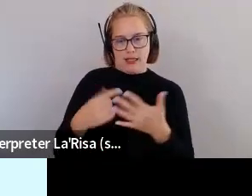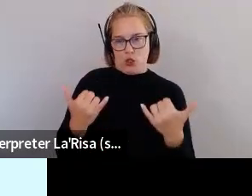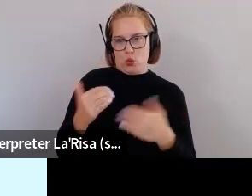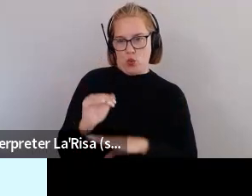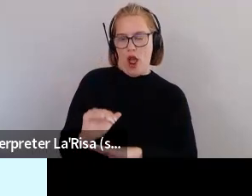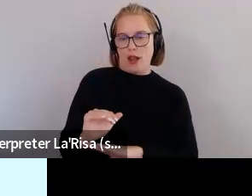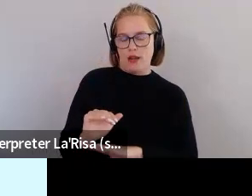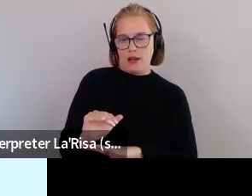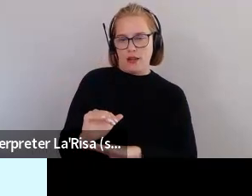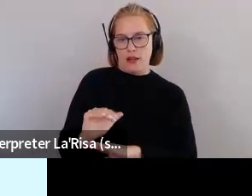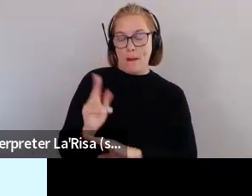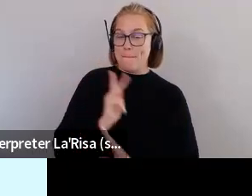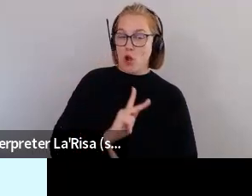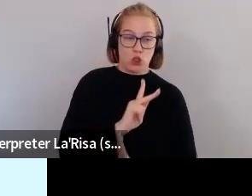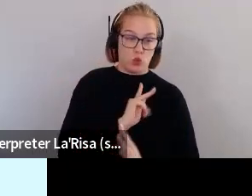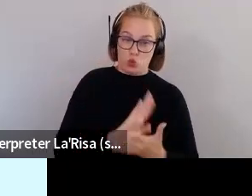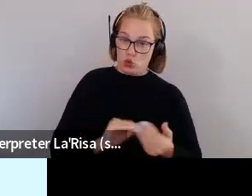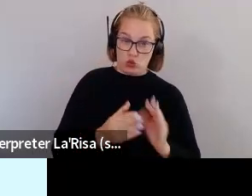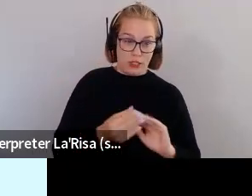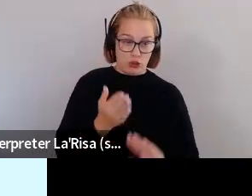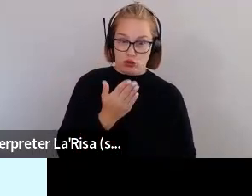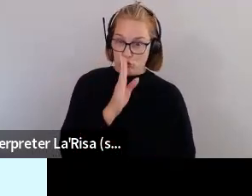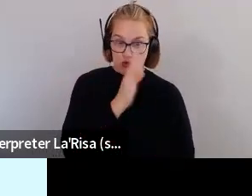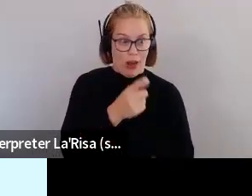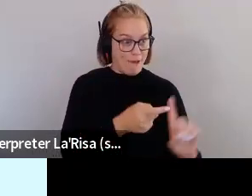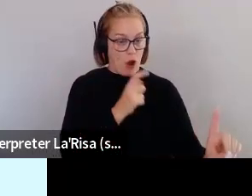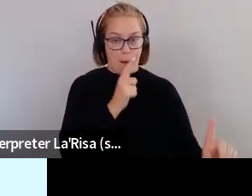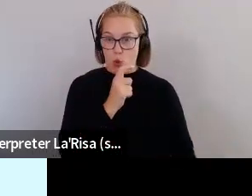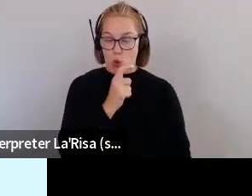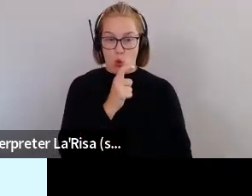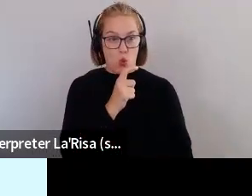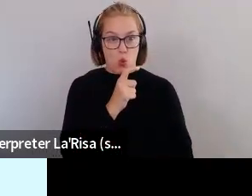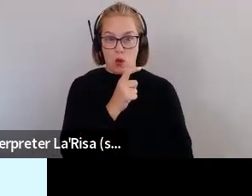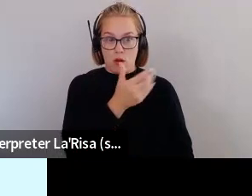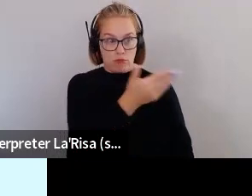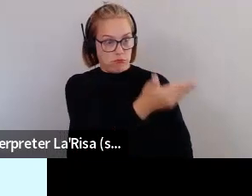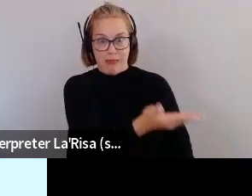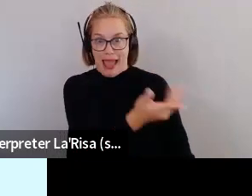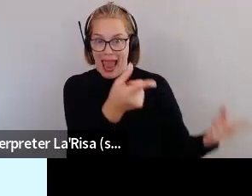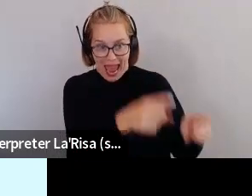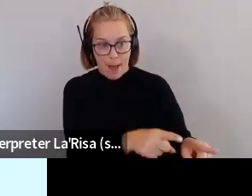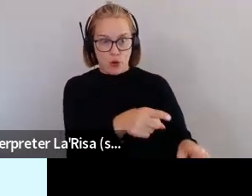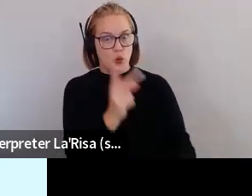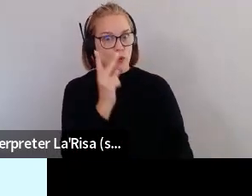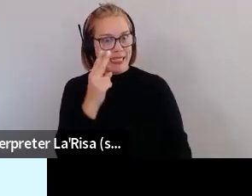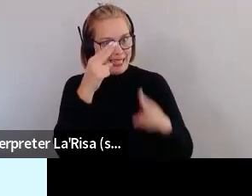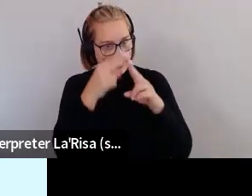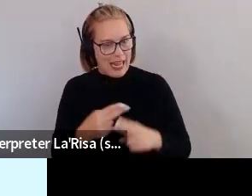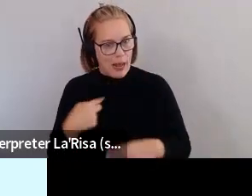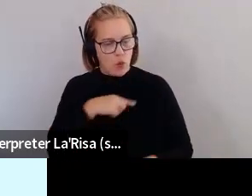really great representation of a lot of the things we are talking about